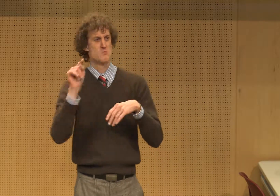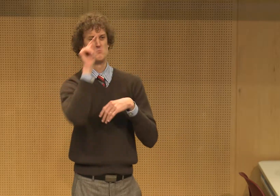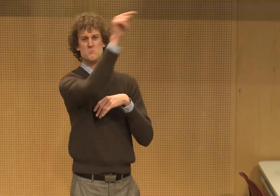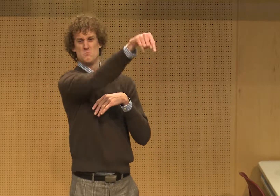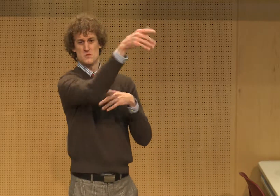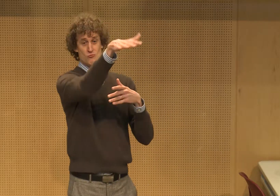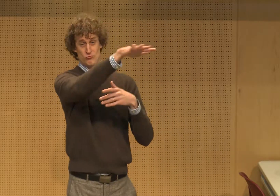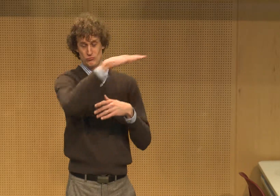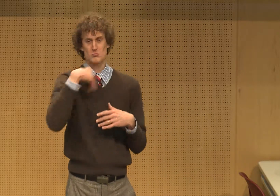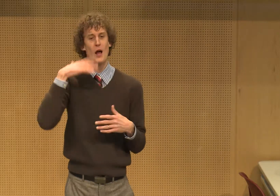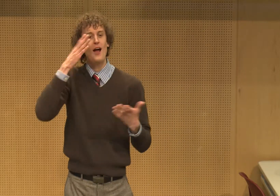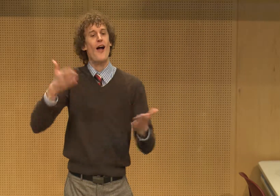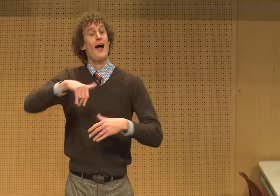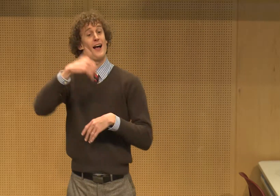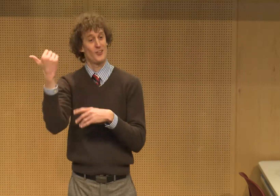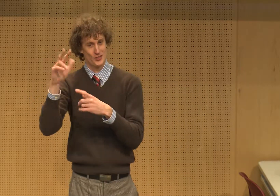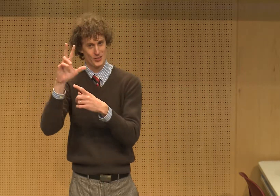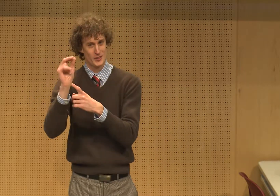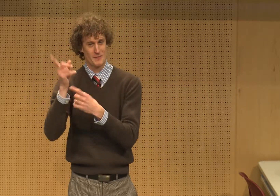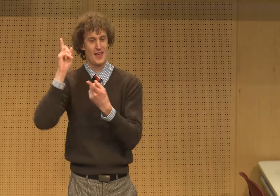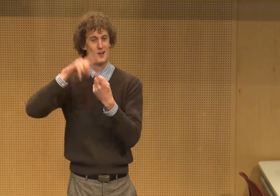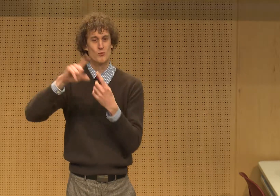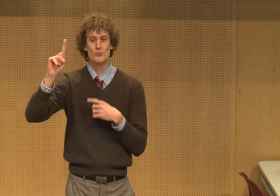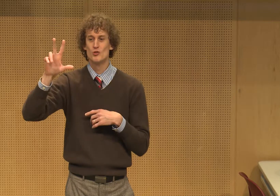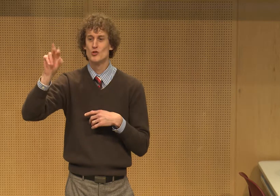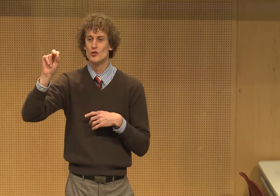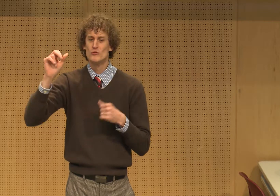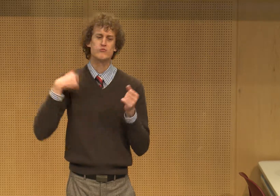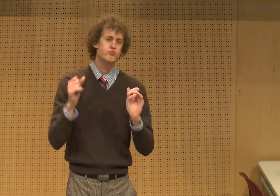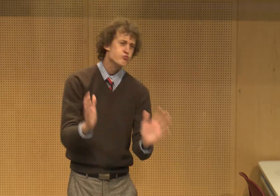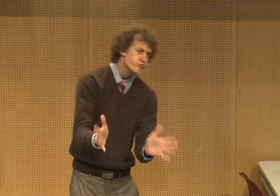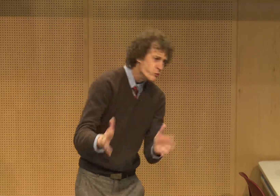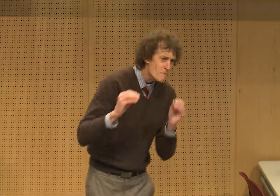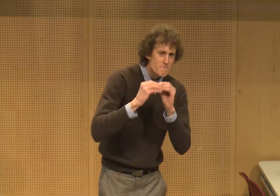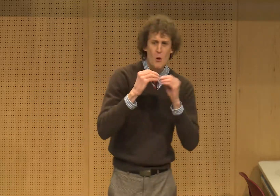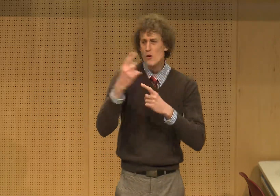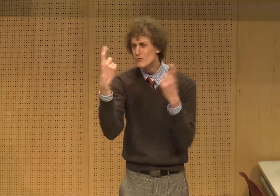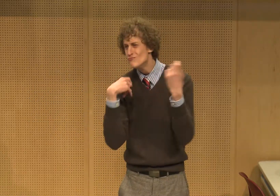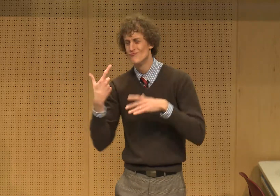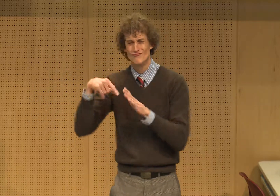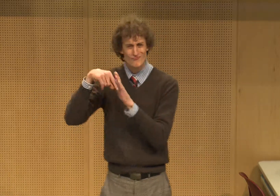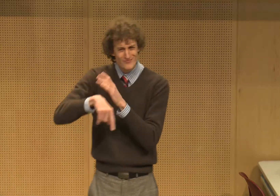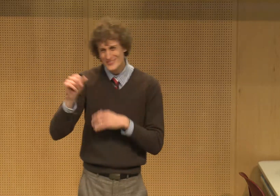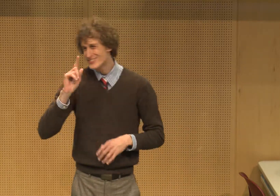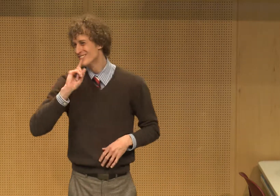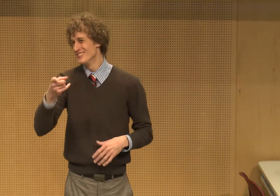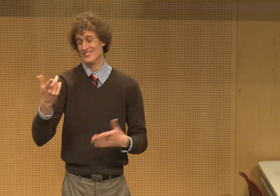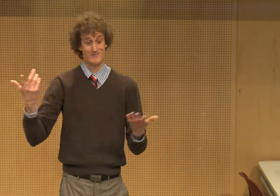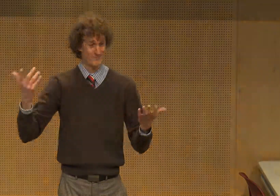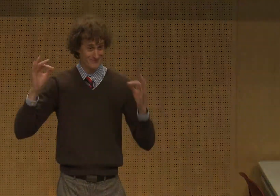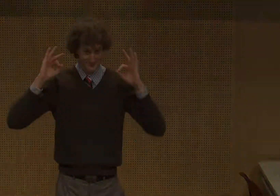and if we run out of time, we'll move out into the hallway and talk. I've got till 1:30, so we can continue the discussion out there